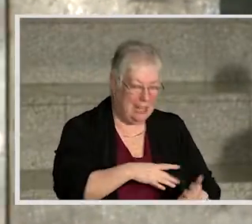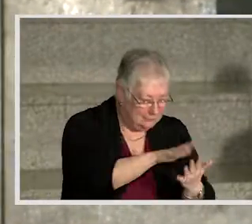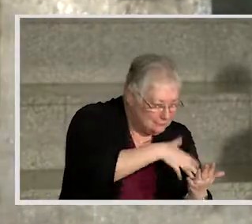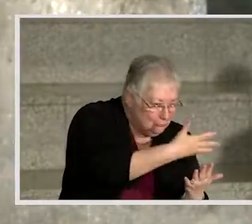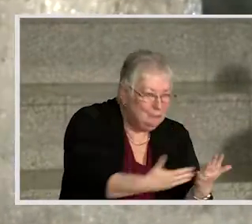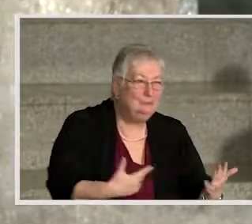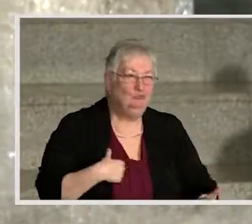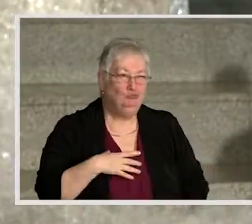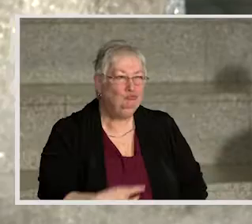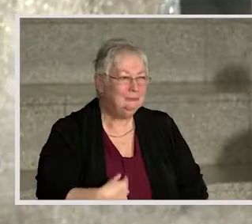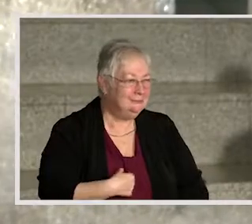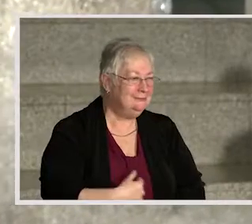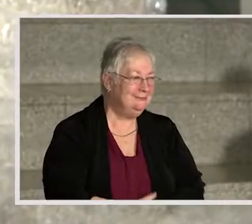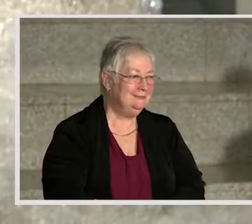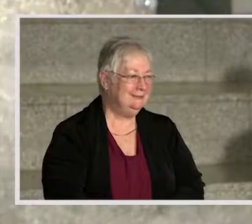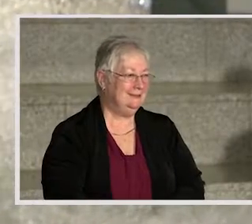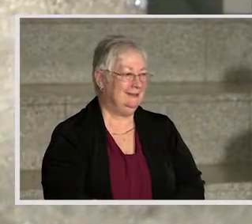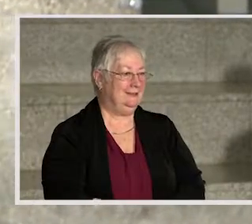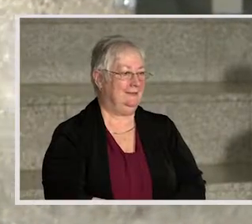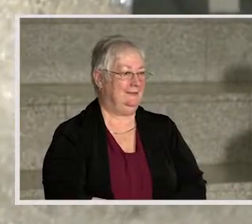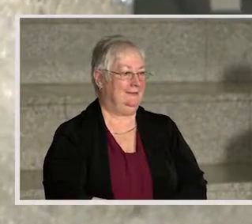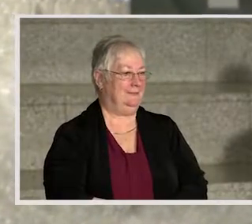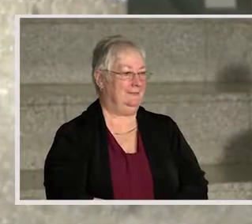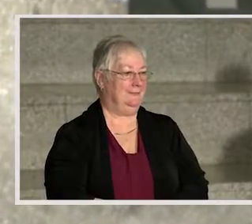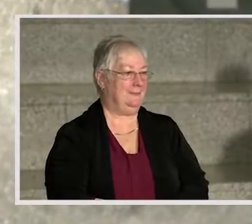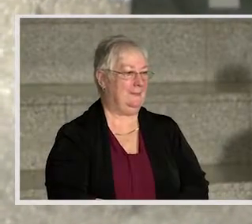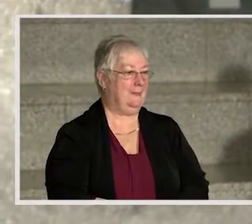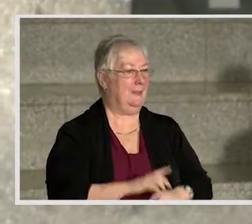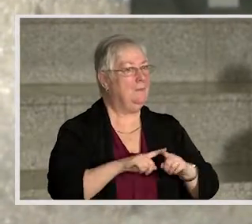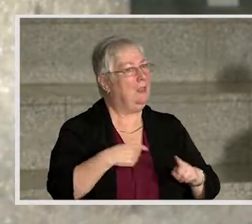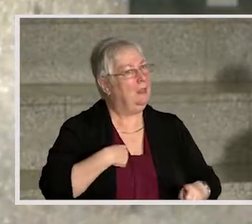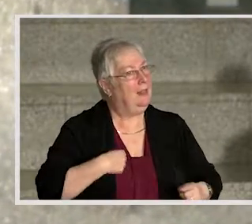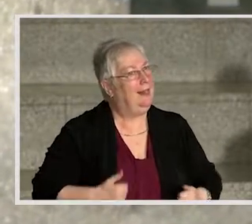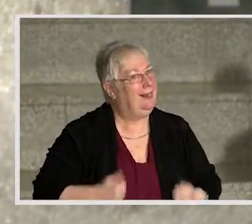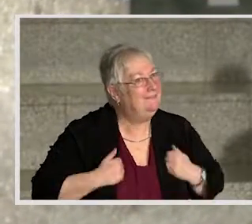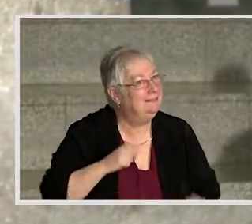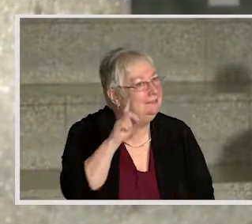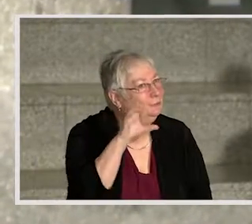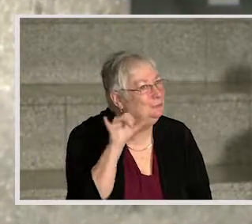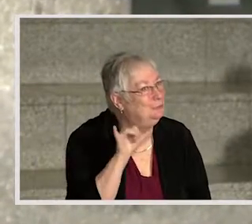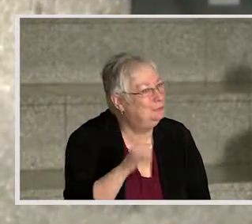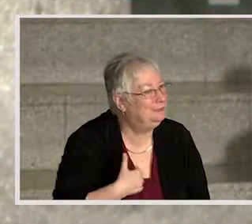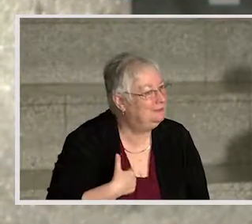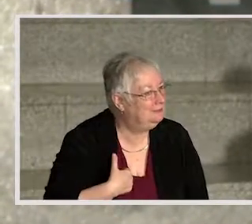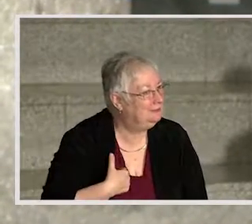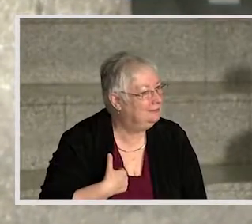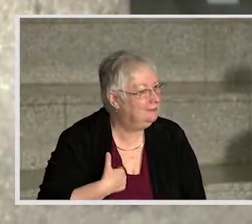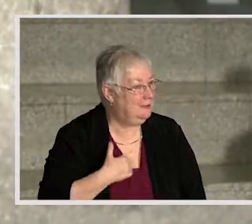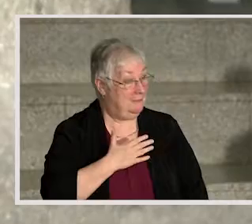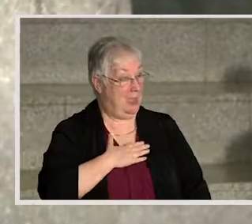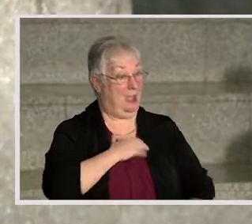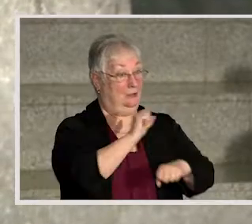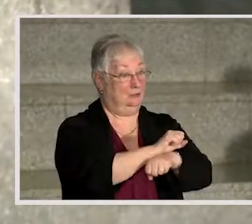DISTRICT RESIDENTS. I'M A DISTRICT RESIDENT JUST LIKE YOU, I LIVE HERE AND I PAY TAXES AND I RELY ON D.C. FOR